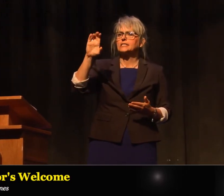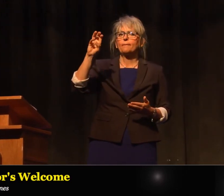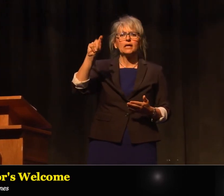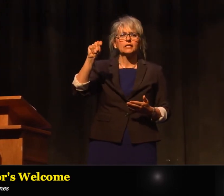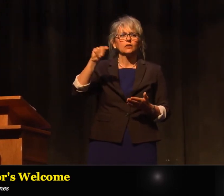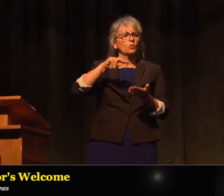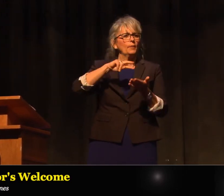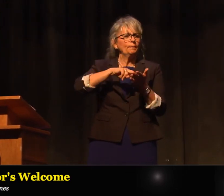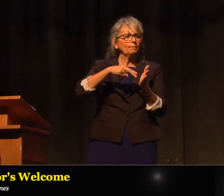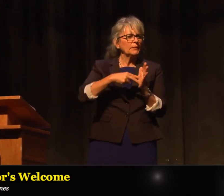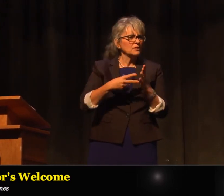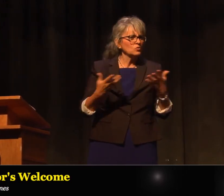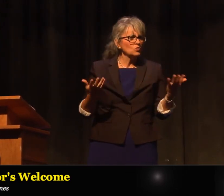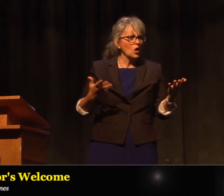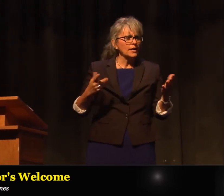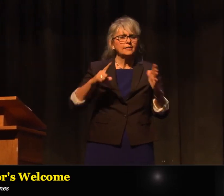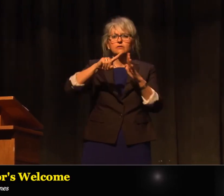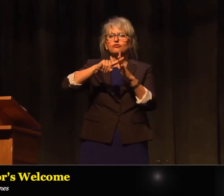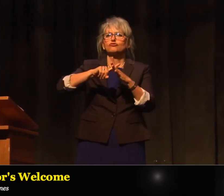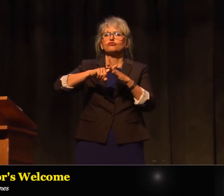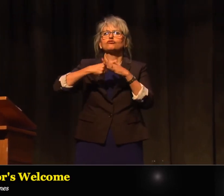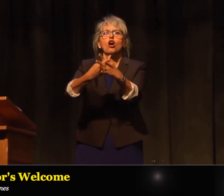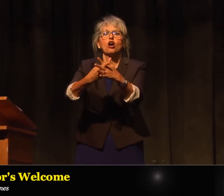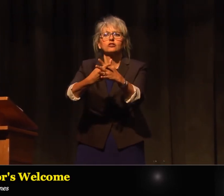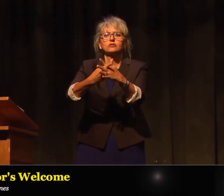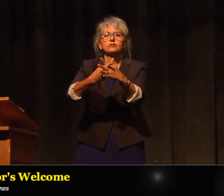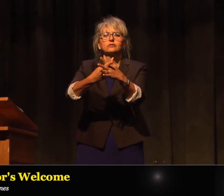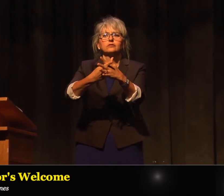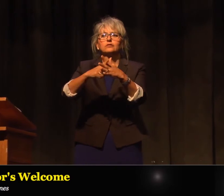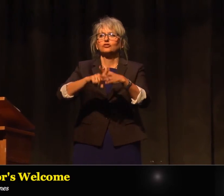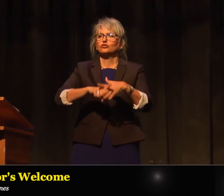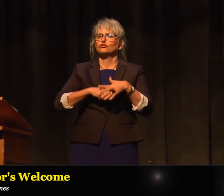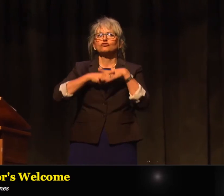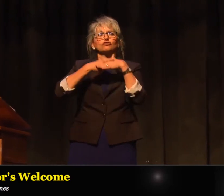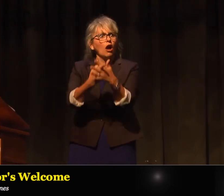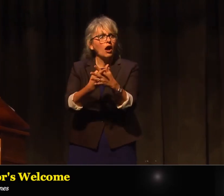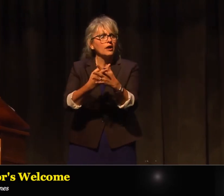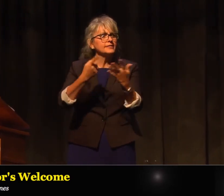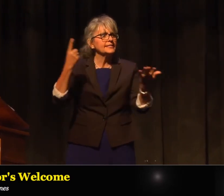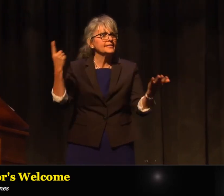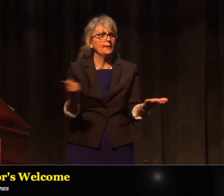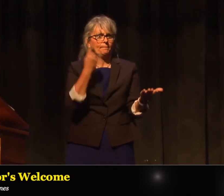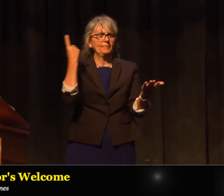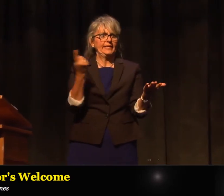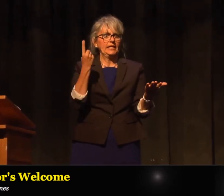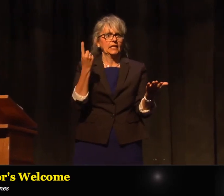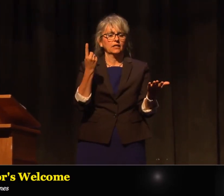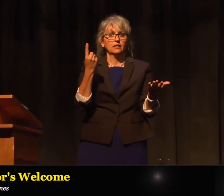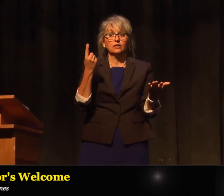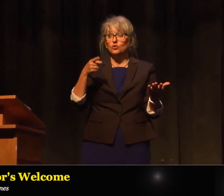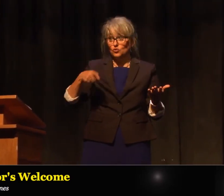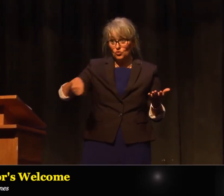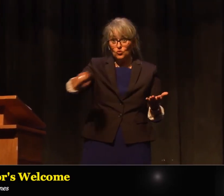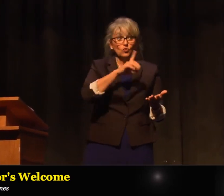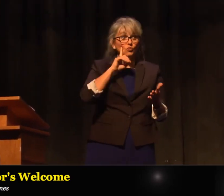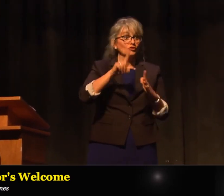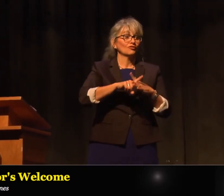It says commencement and what does that mean? It means to begin, to start something.